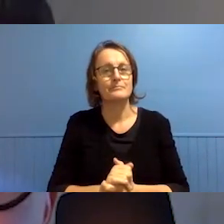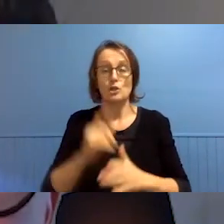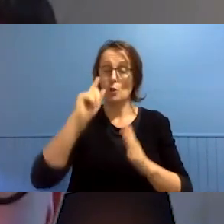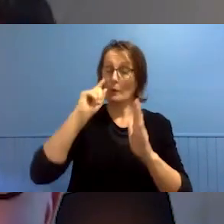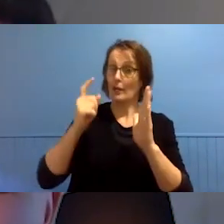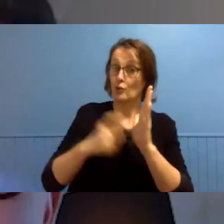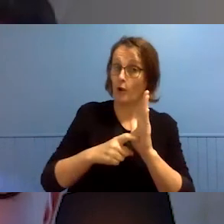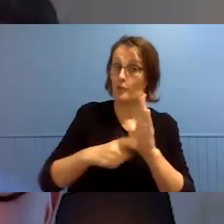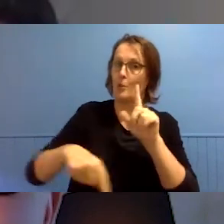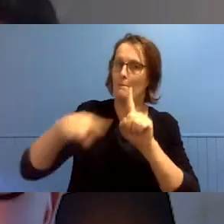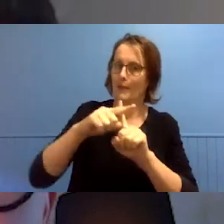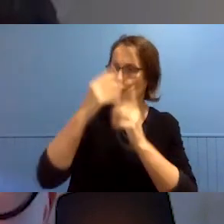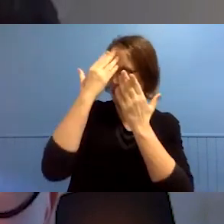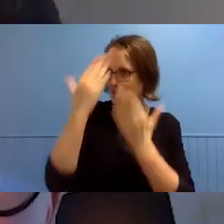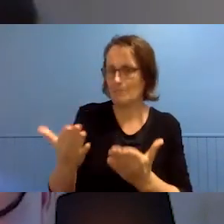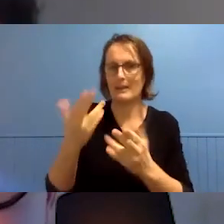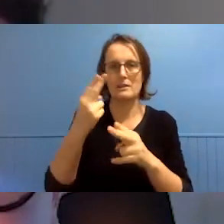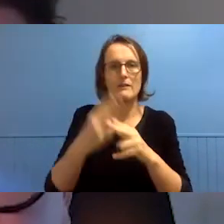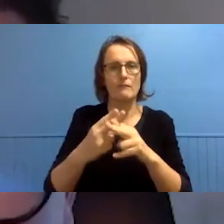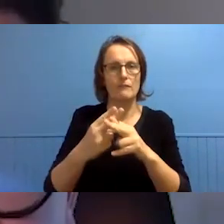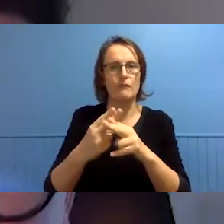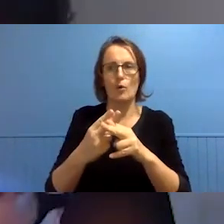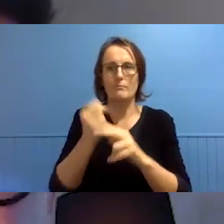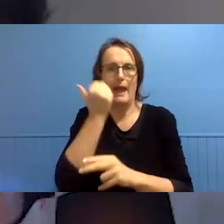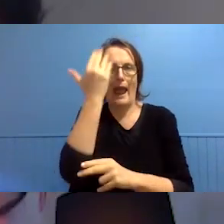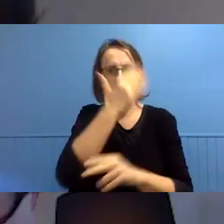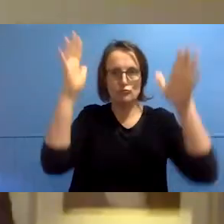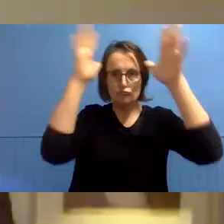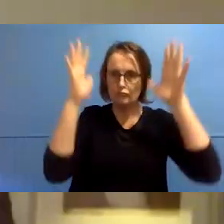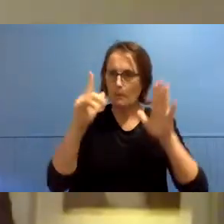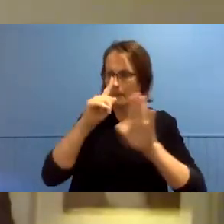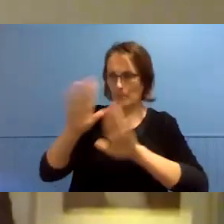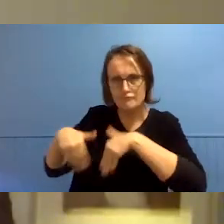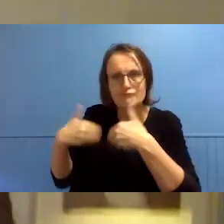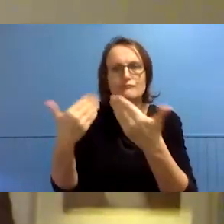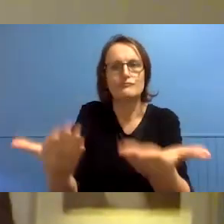custodial contribution of the peoples. >> I know this conversation